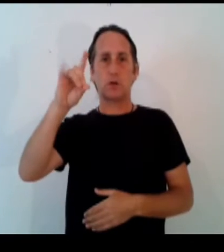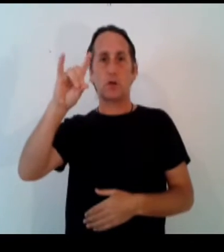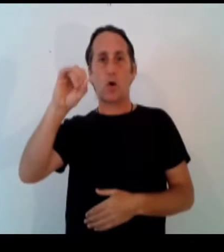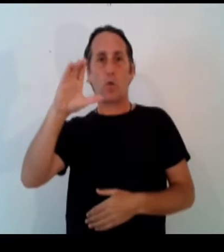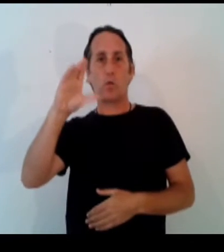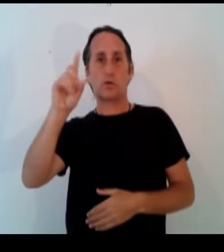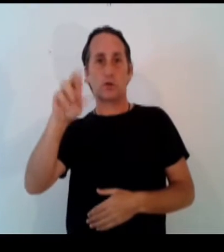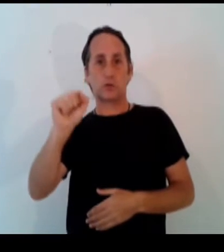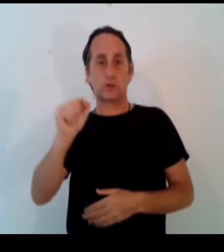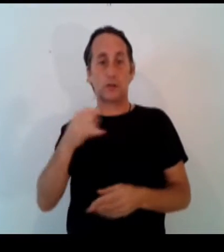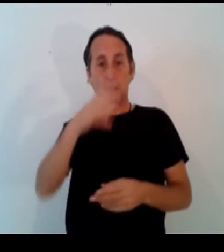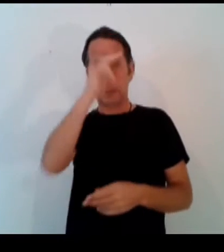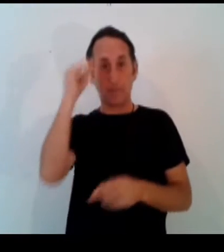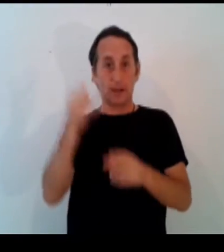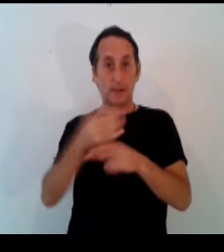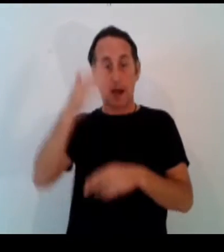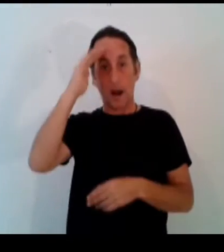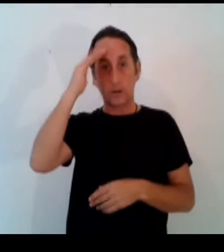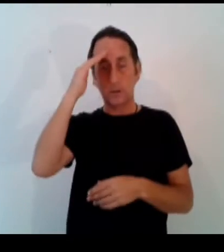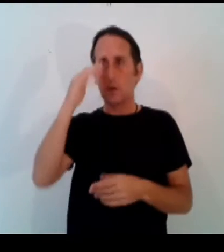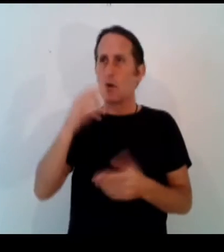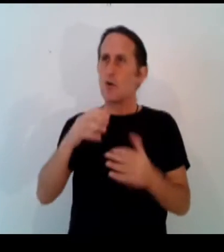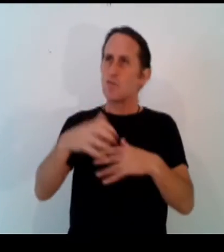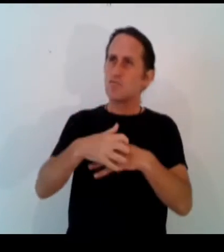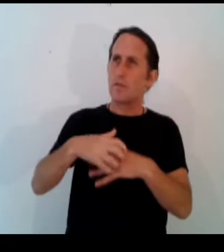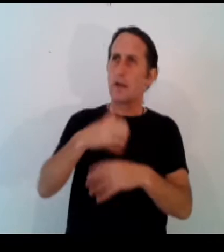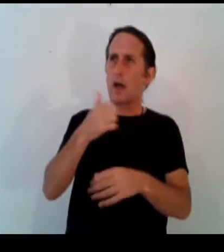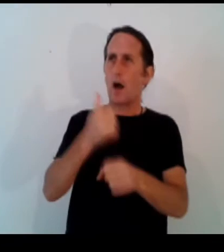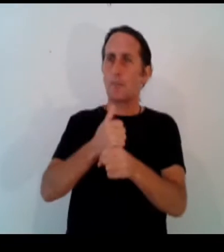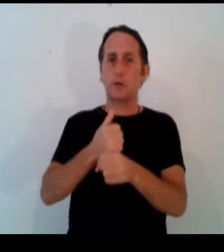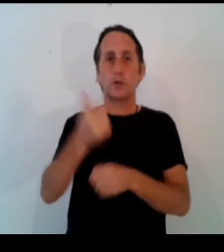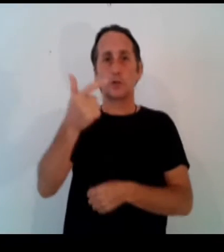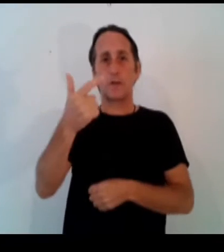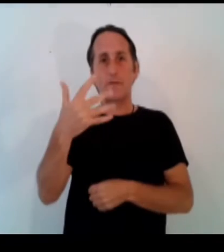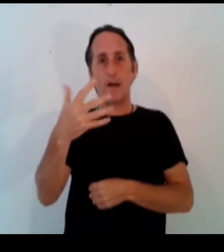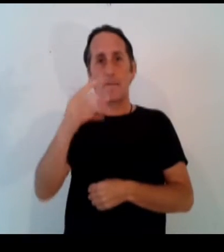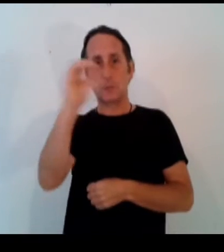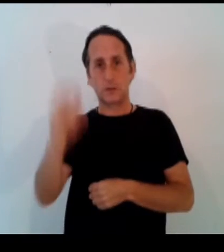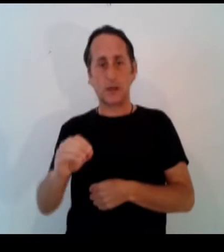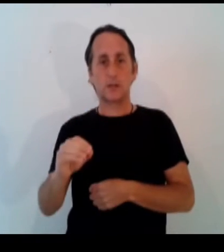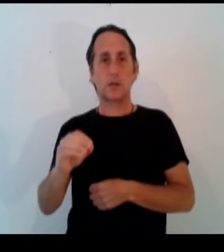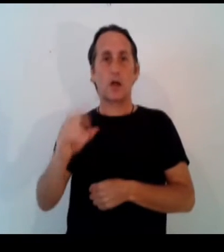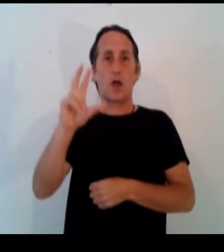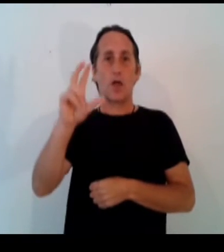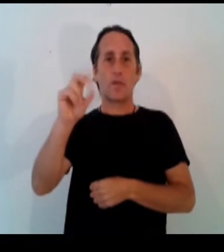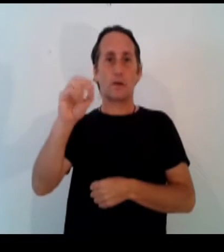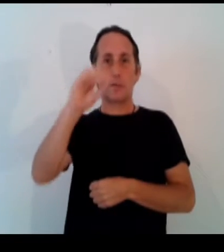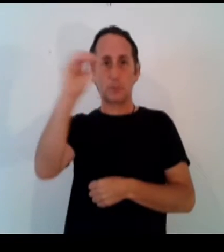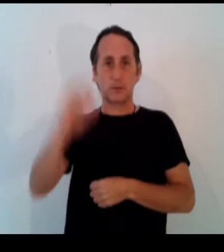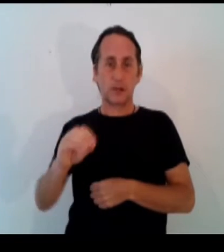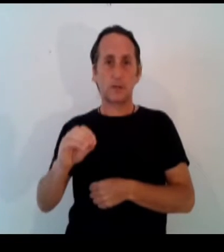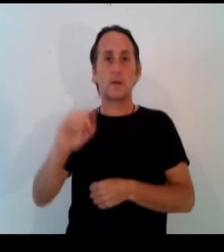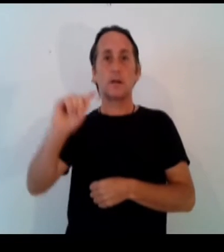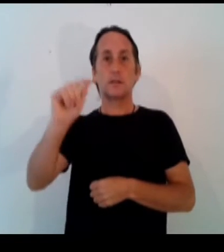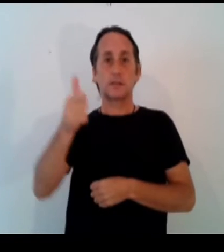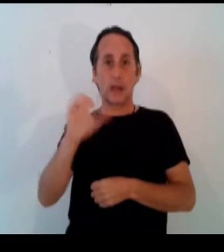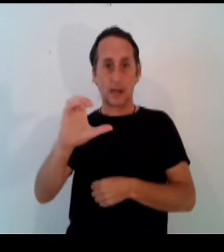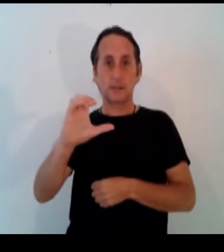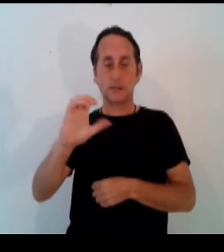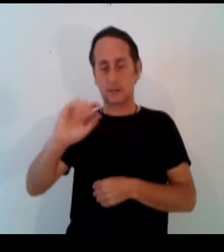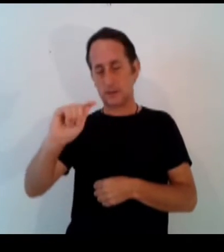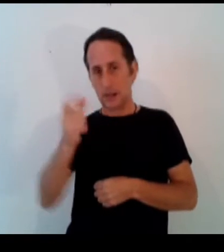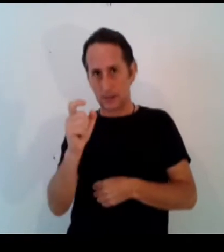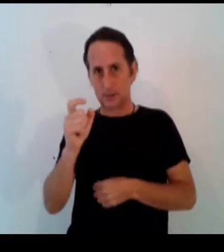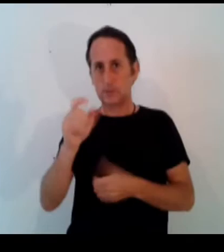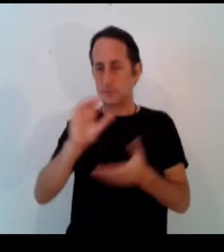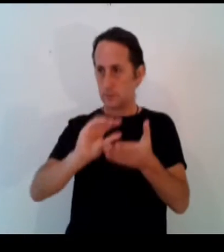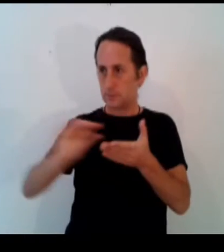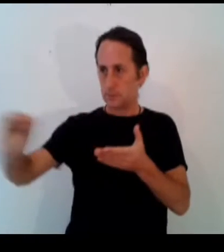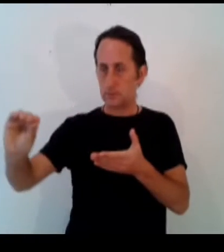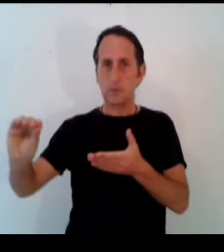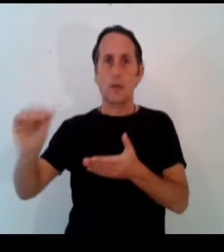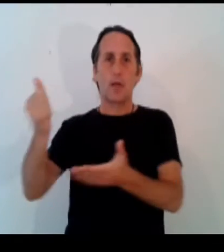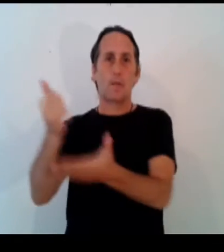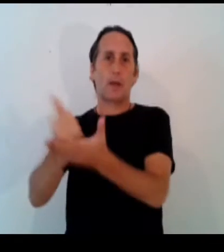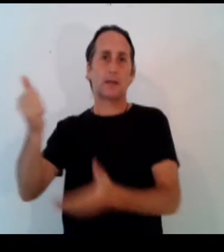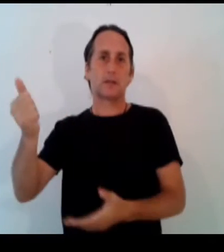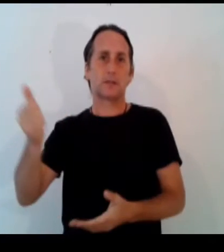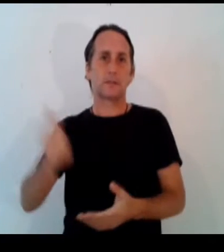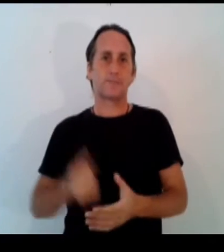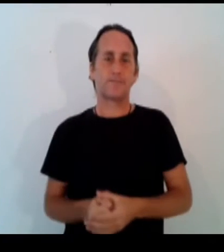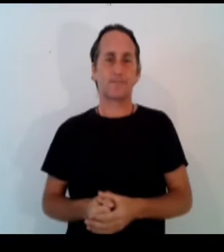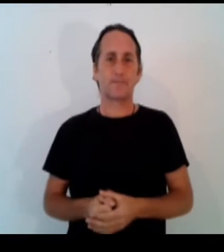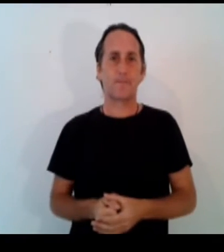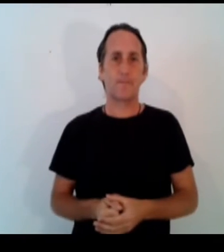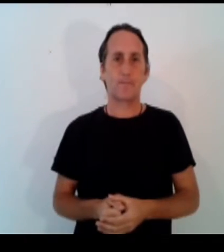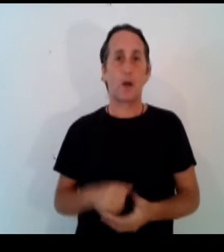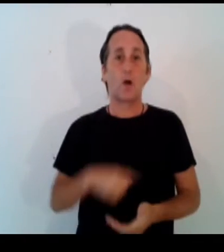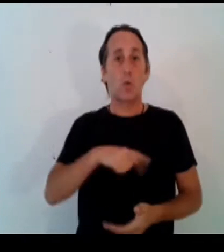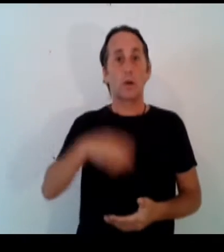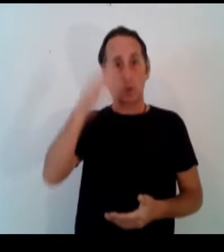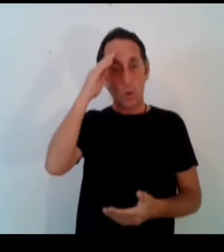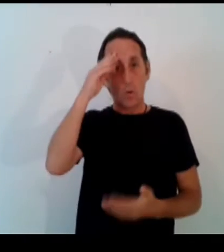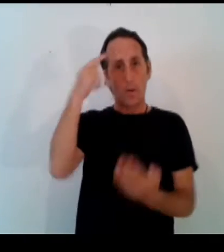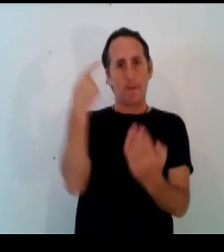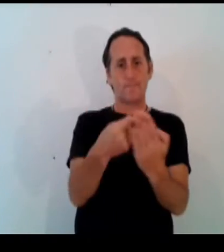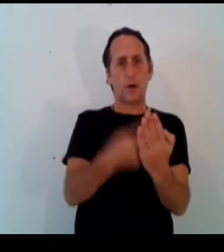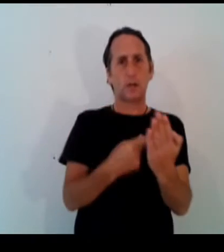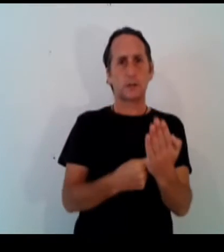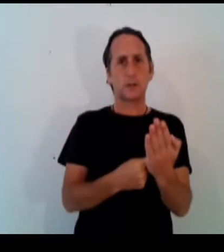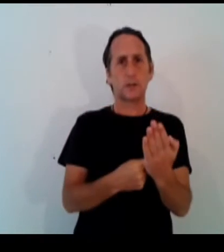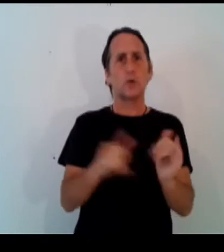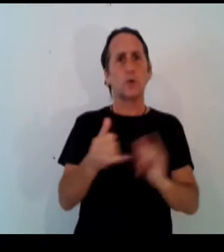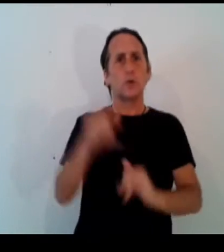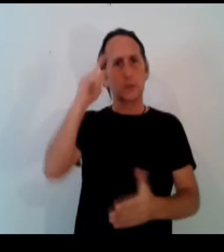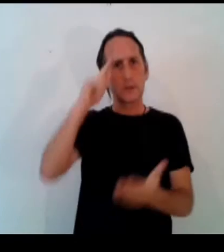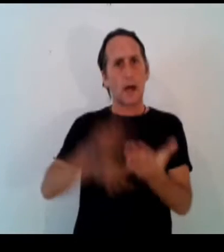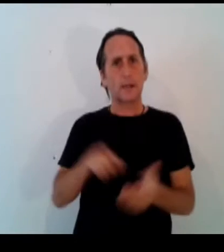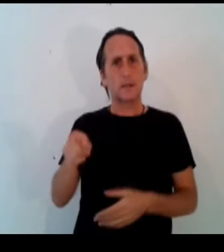In Irdeland for example roughly 25 to 30% of irish taxes now go to the bondholders, go to the banks, and we know that policy is decided by the banks